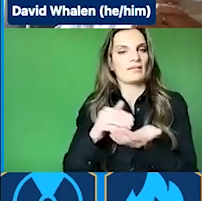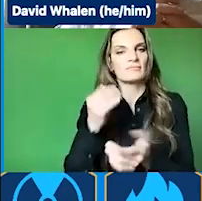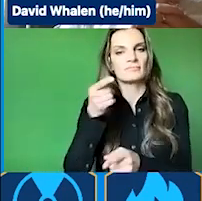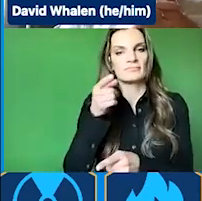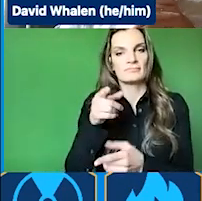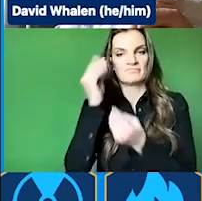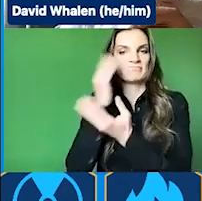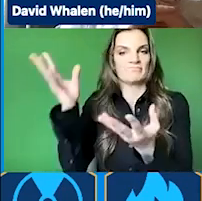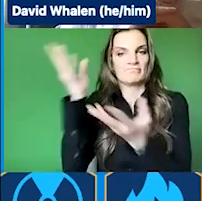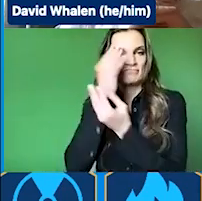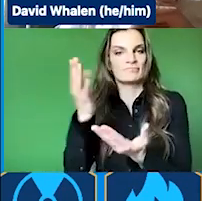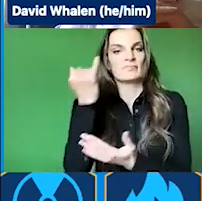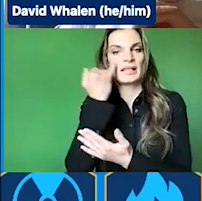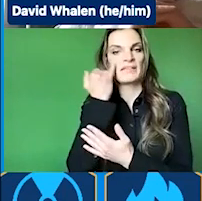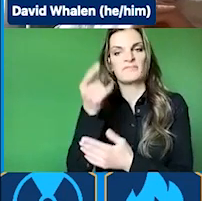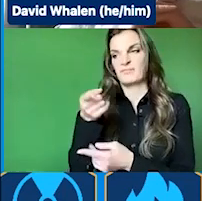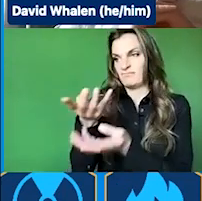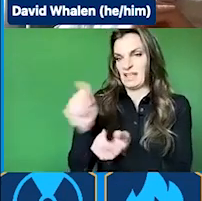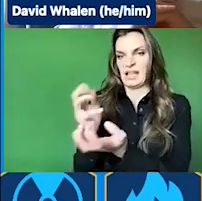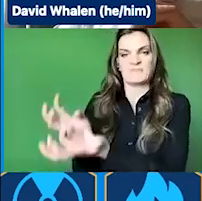them come to the hospitals. So